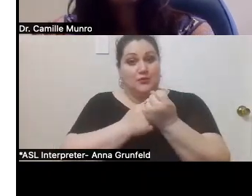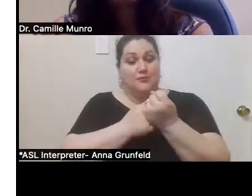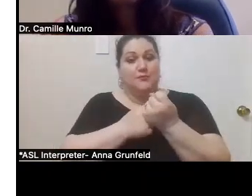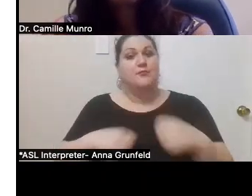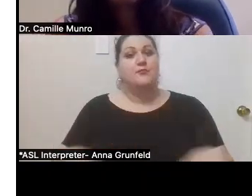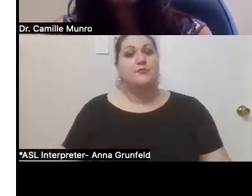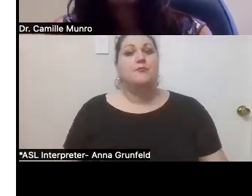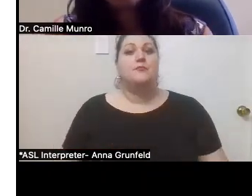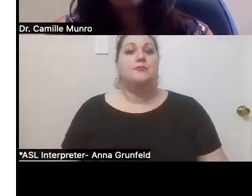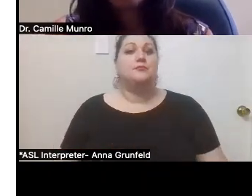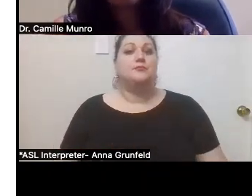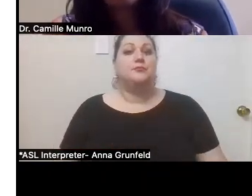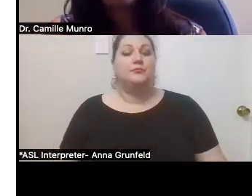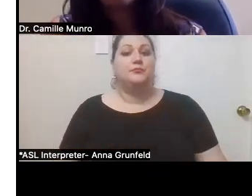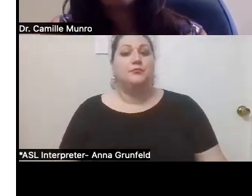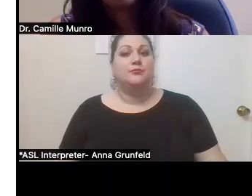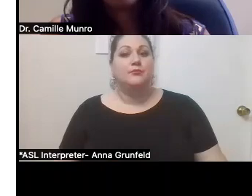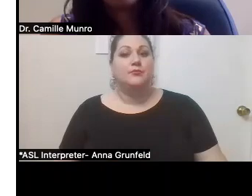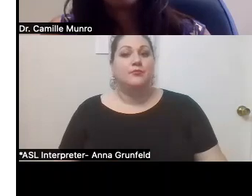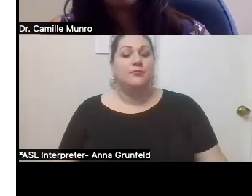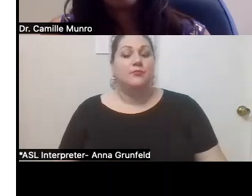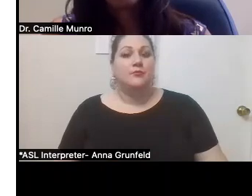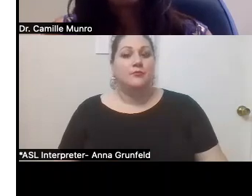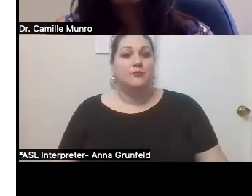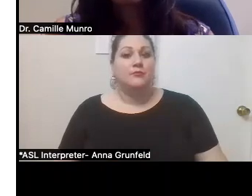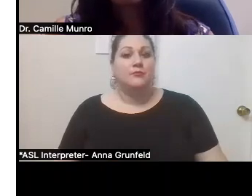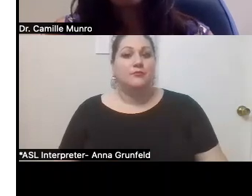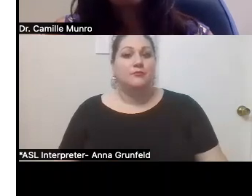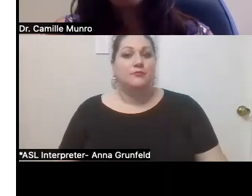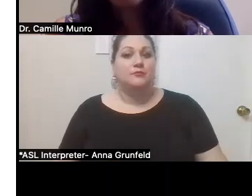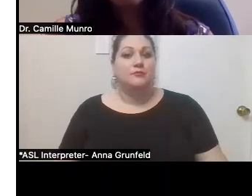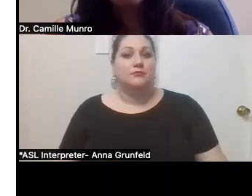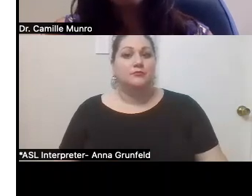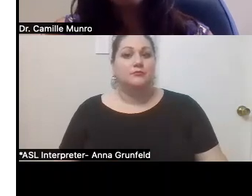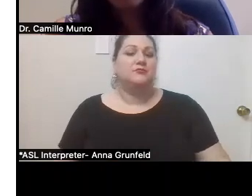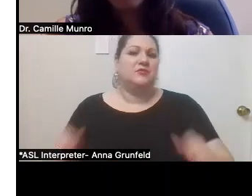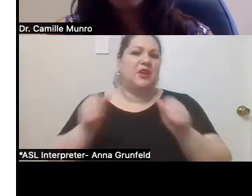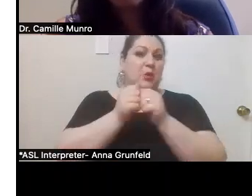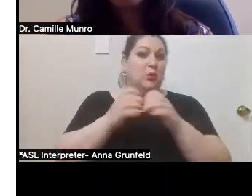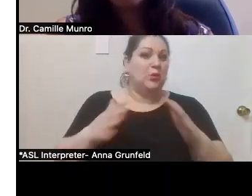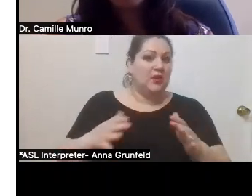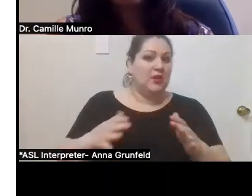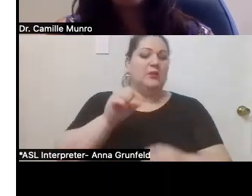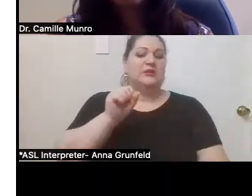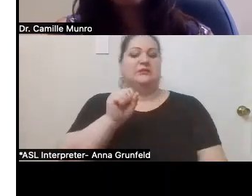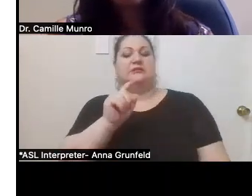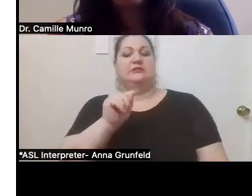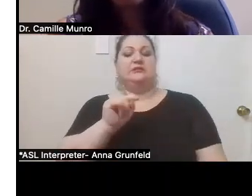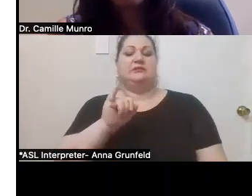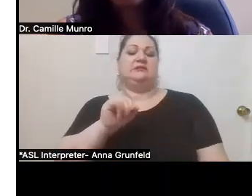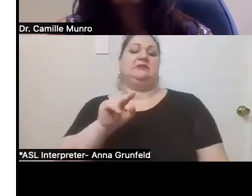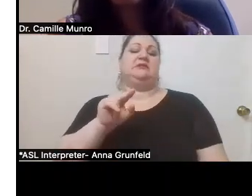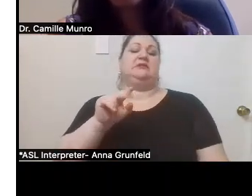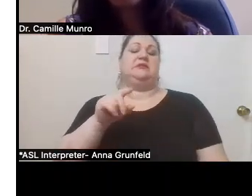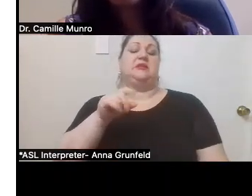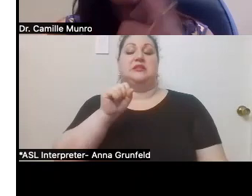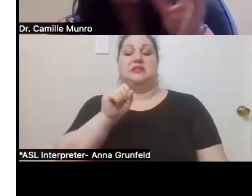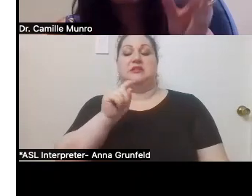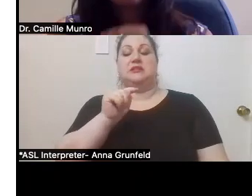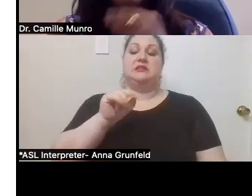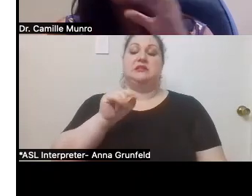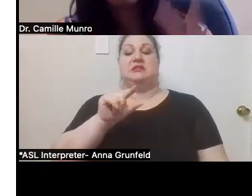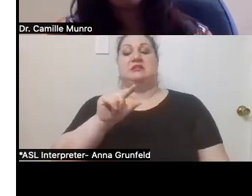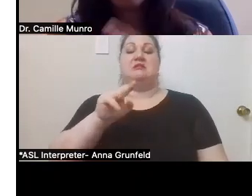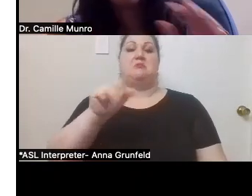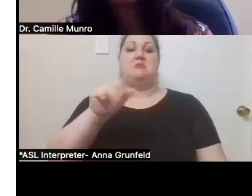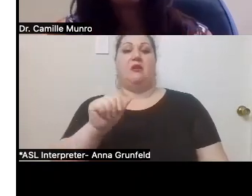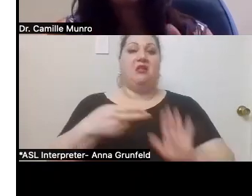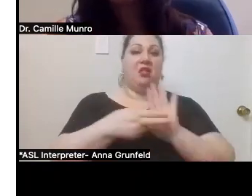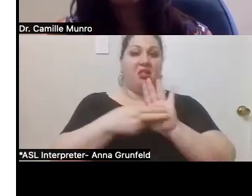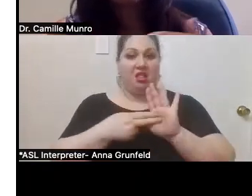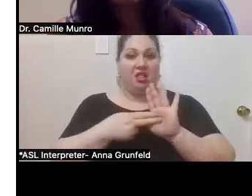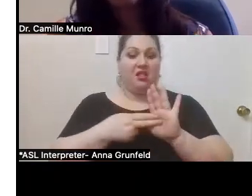without I guess the stigma of trying to get support so they have a document to